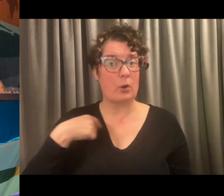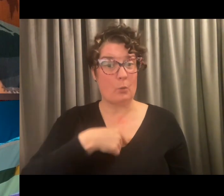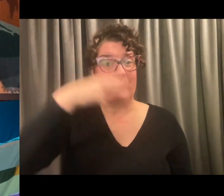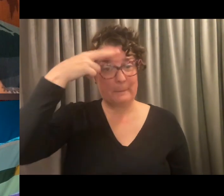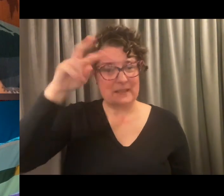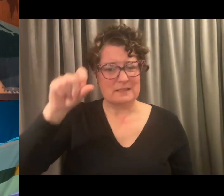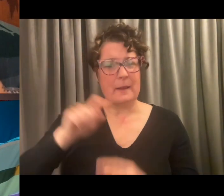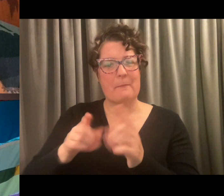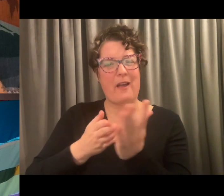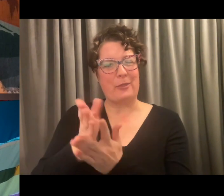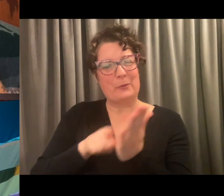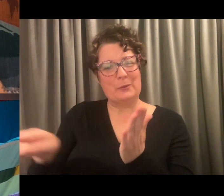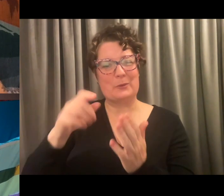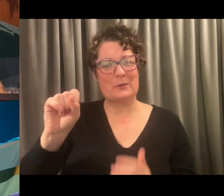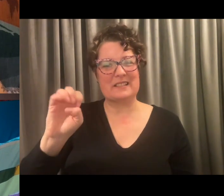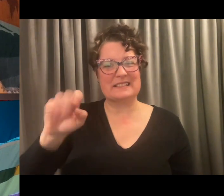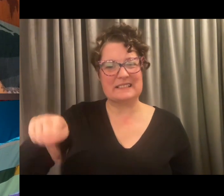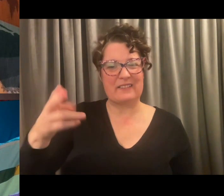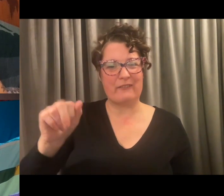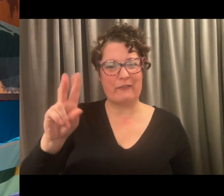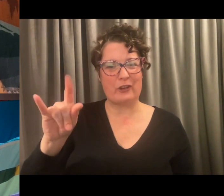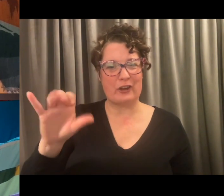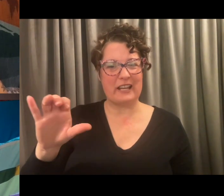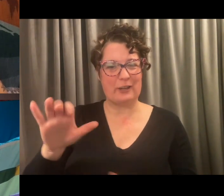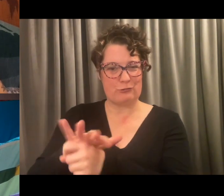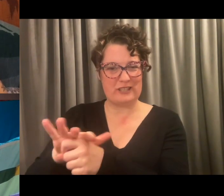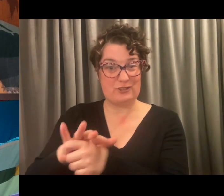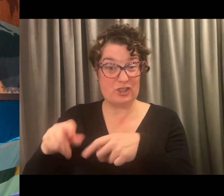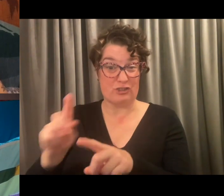We were in fact Jewish. I have always been fascinated with Judaism and never knew why.